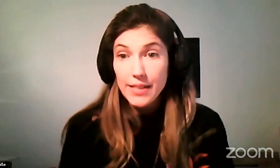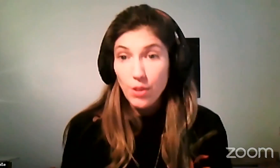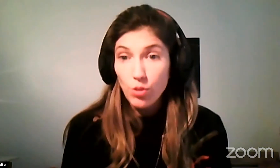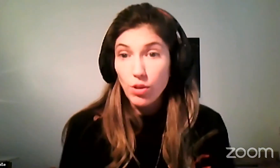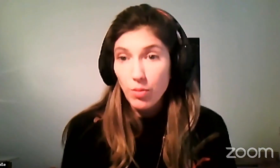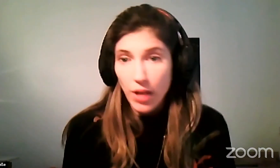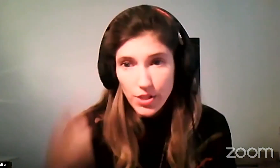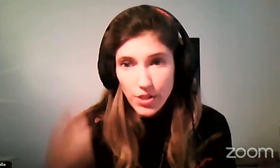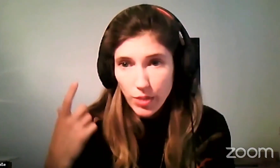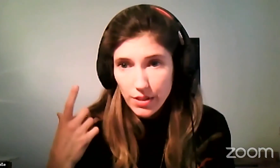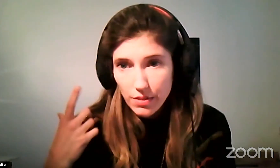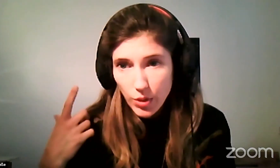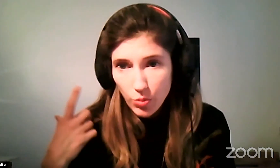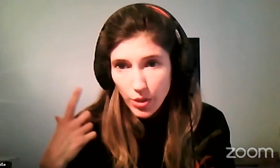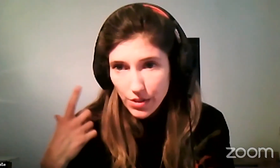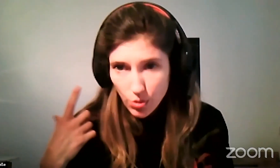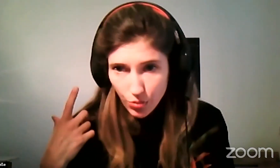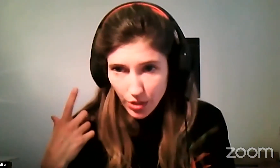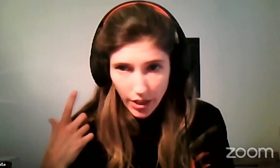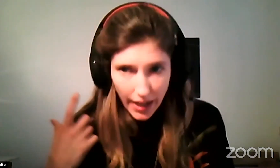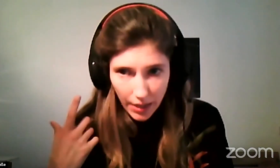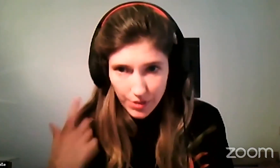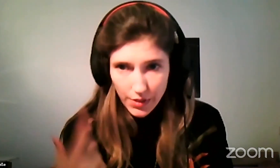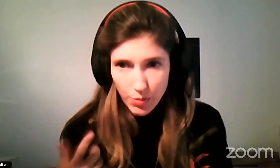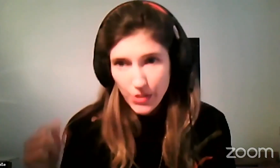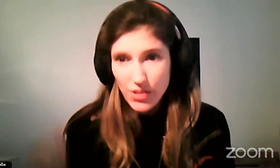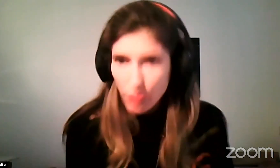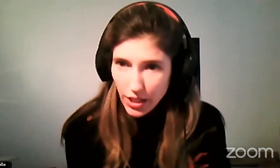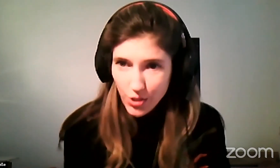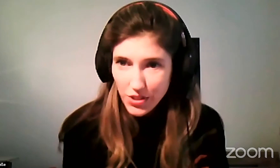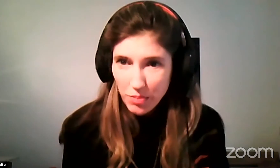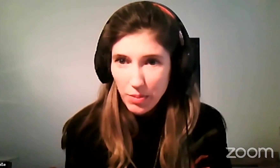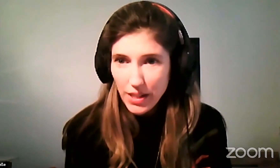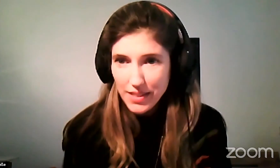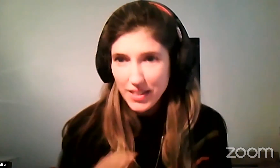So, just one word, this goofy looking helmet is because it's really noisy in my place and I